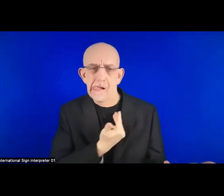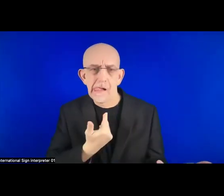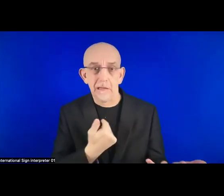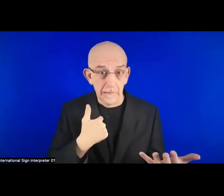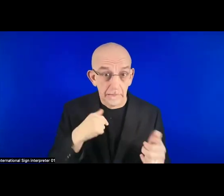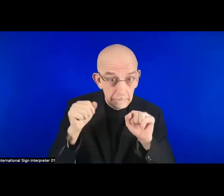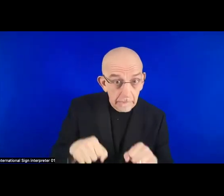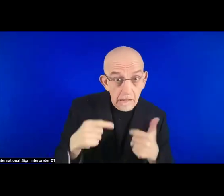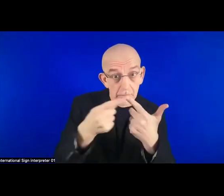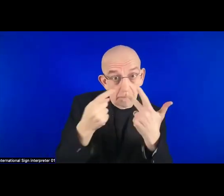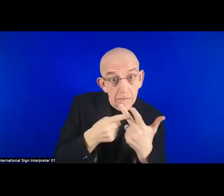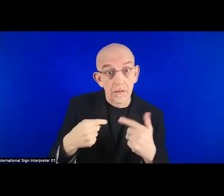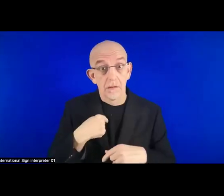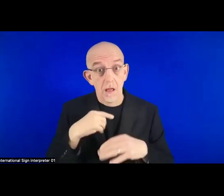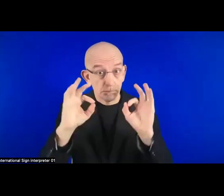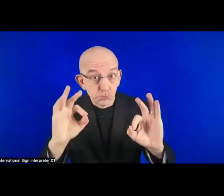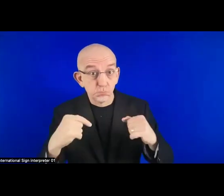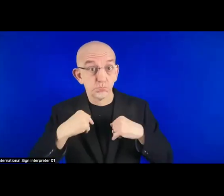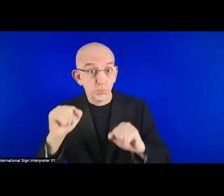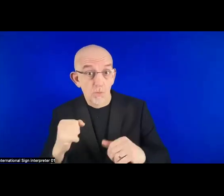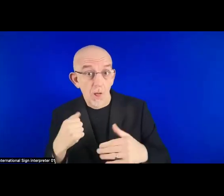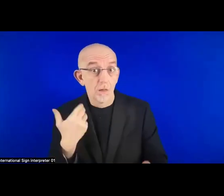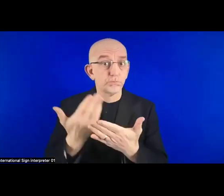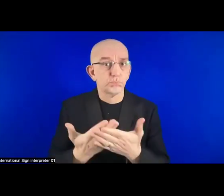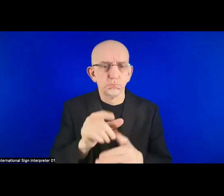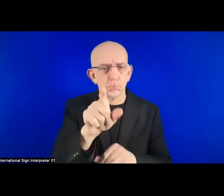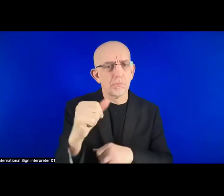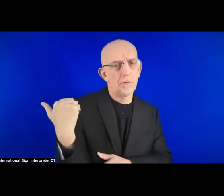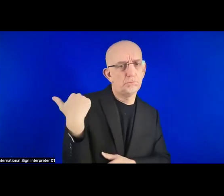prepared email address in order to check, but the rules are very clear regarding the